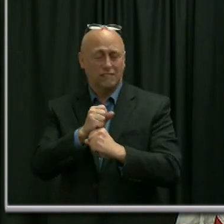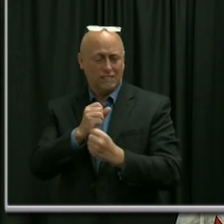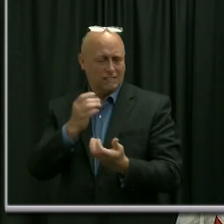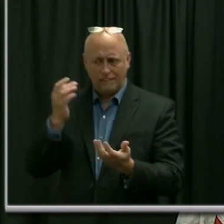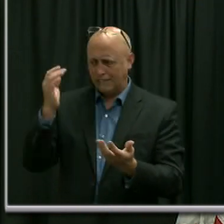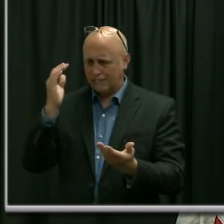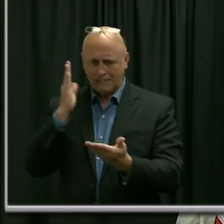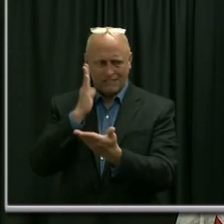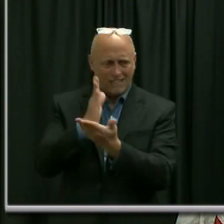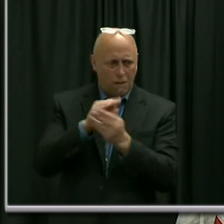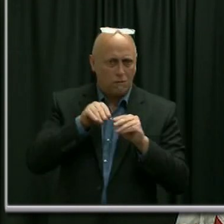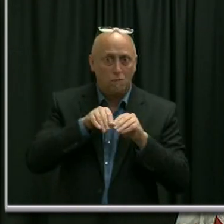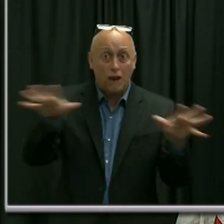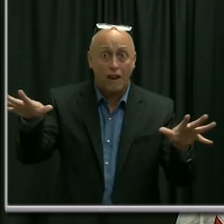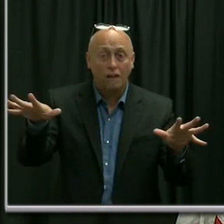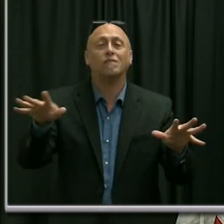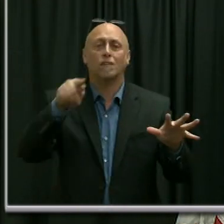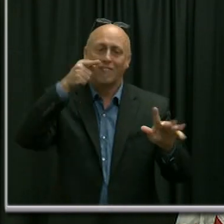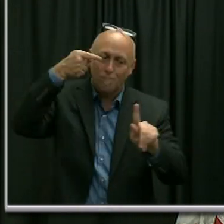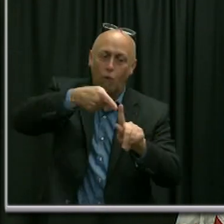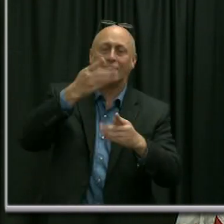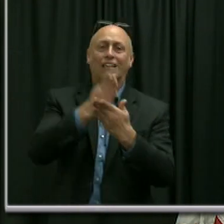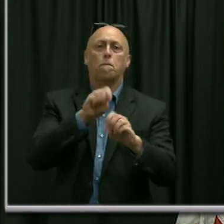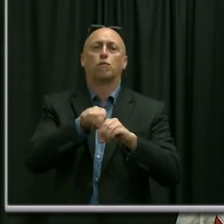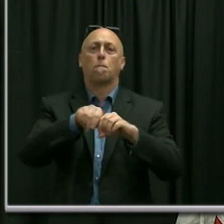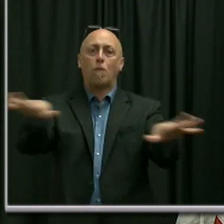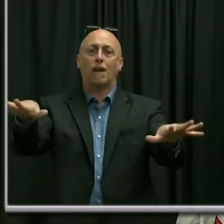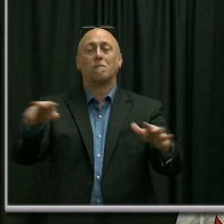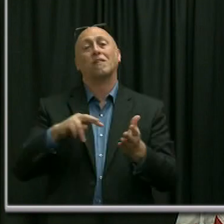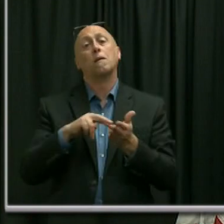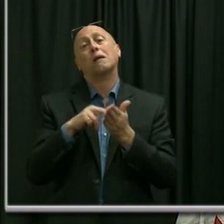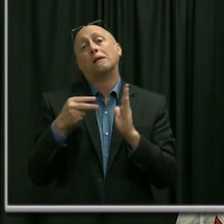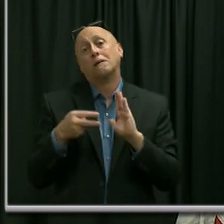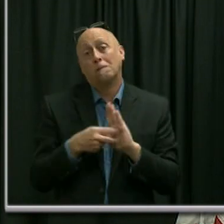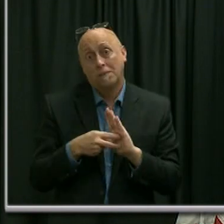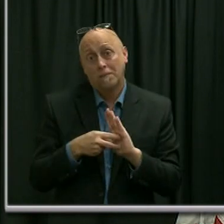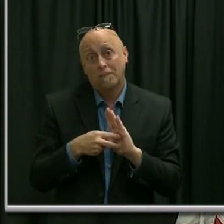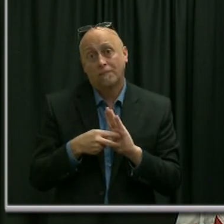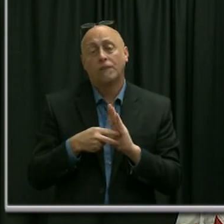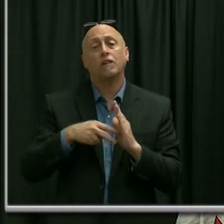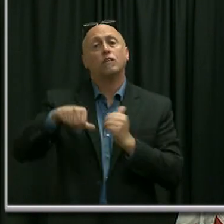OUR QUIVER TO FIGHT THE VIRUS IS TWO SIX STOP THE CHAIN OF